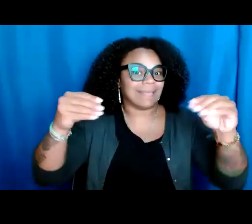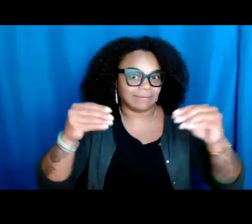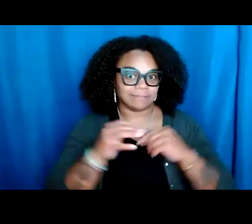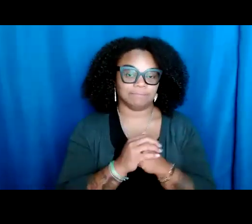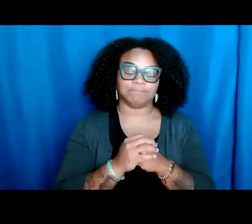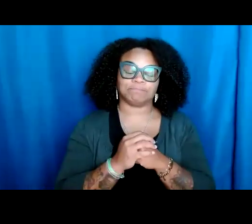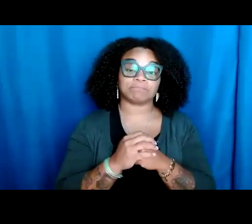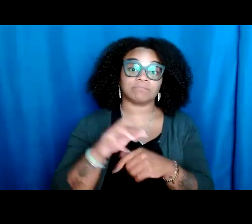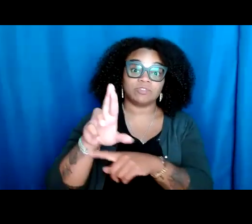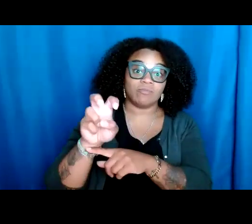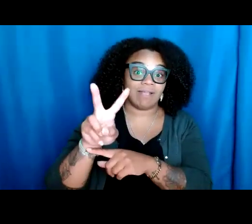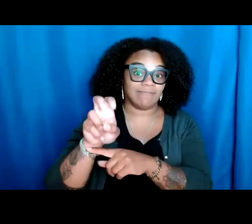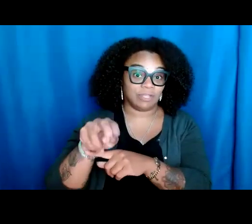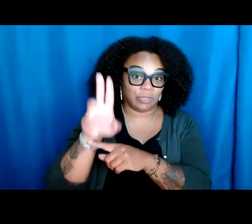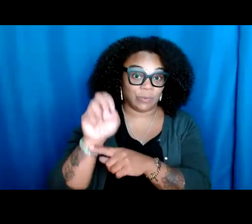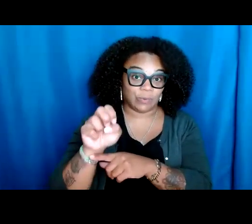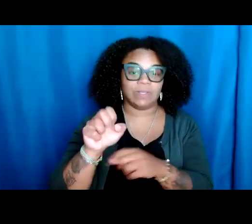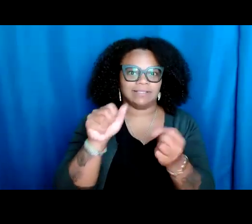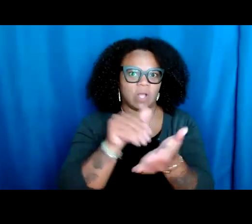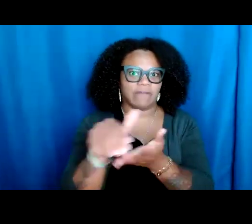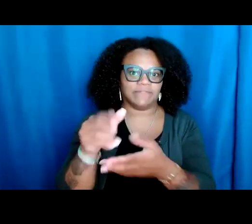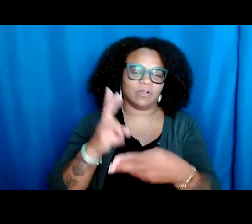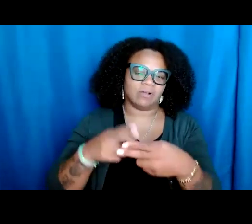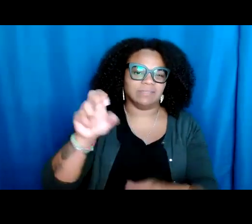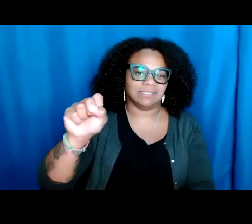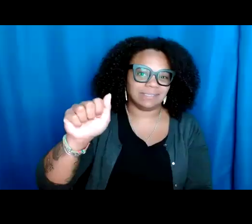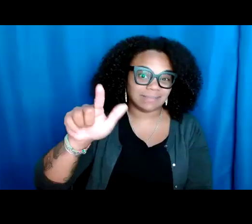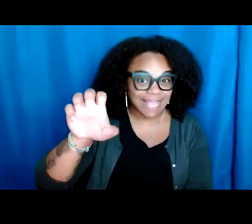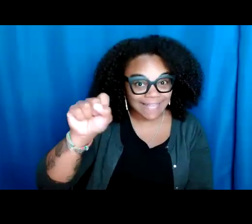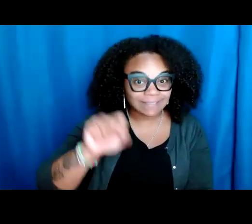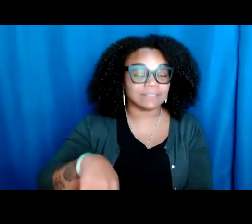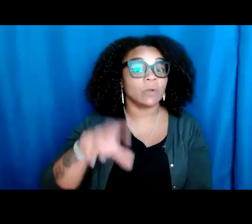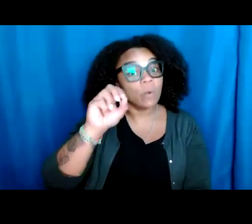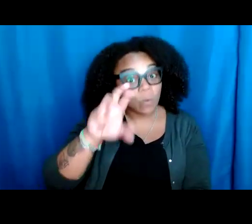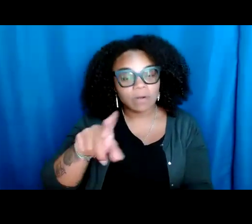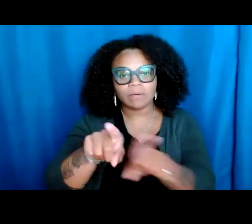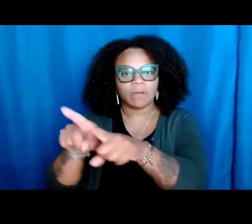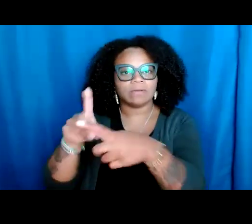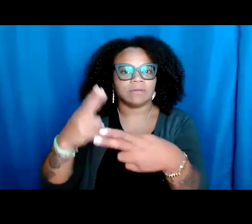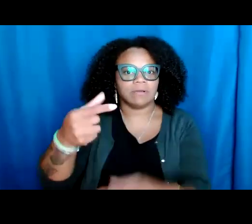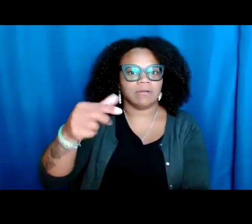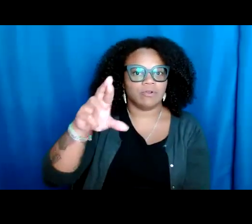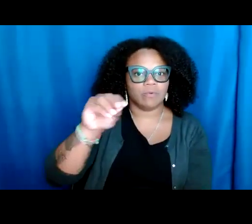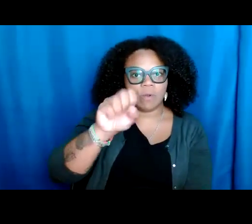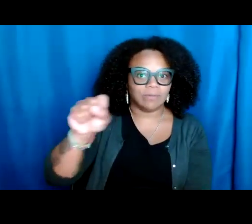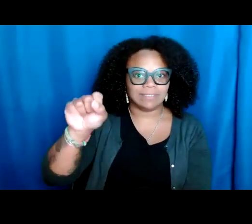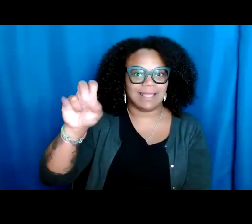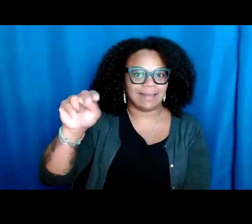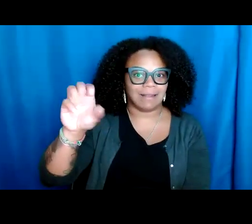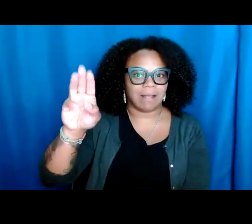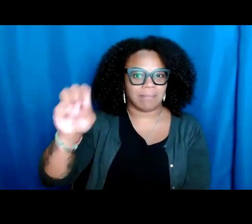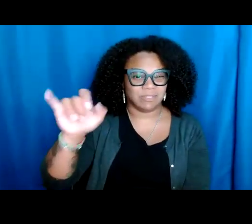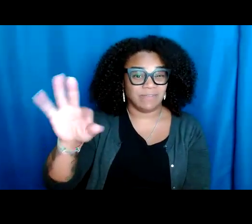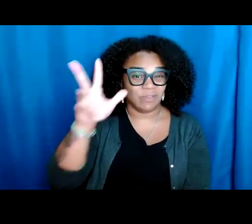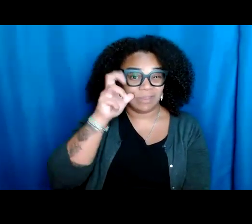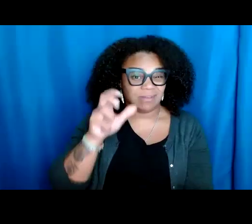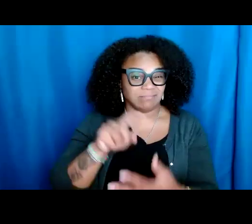Revenue refers to sales or gross income. If you hear that, that is what people are talking